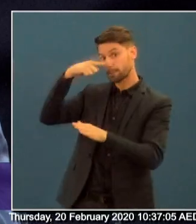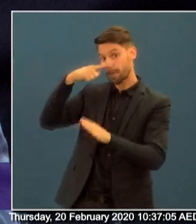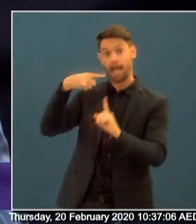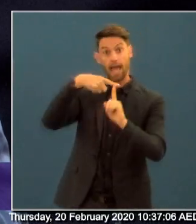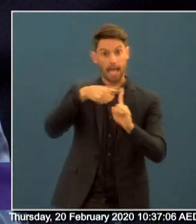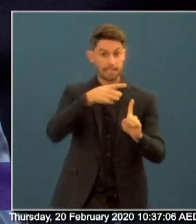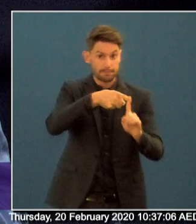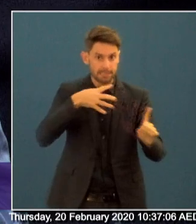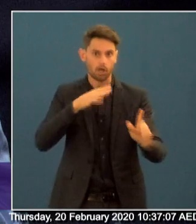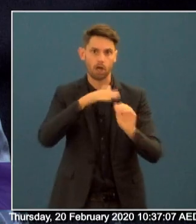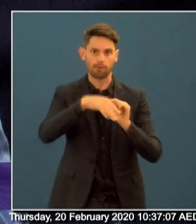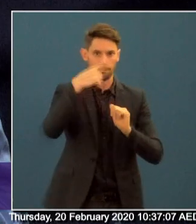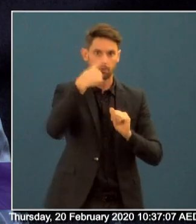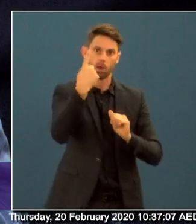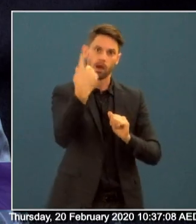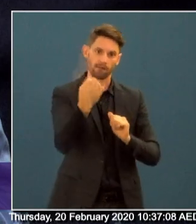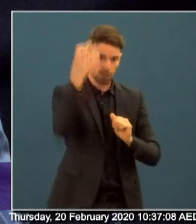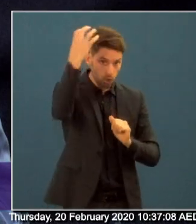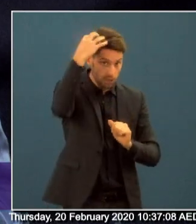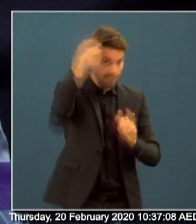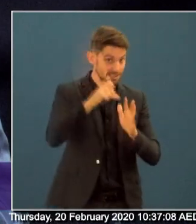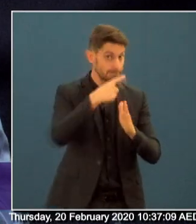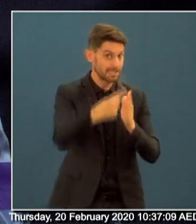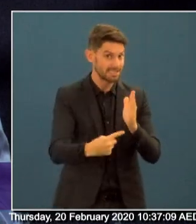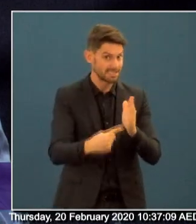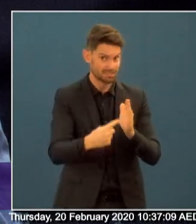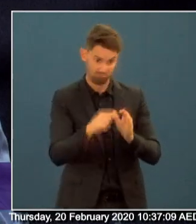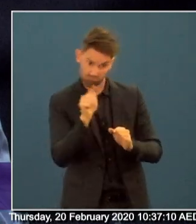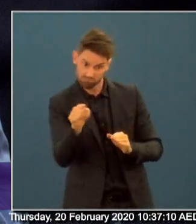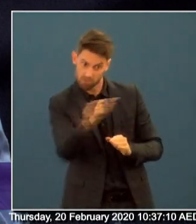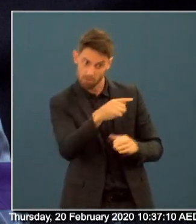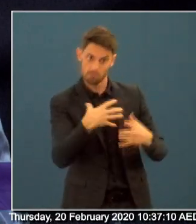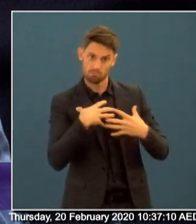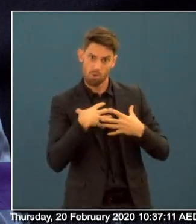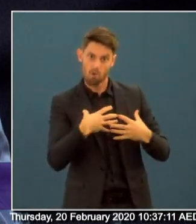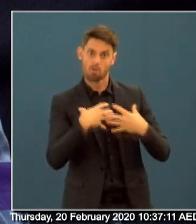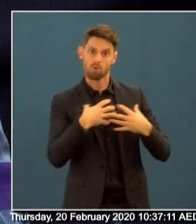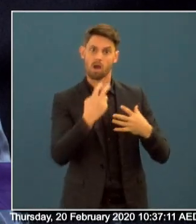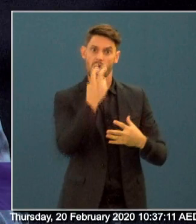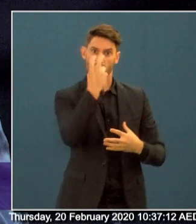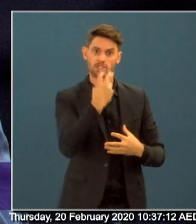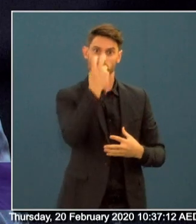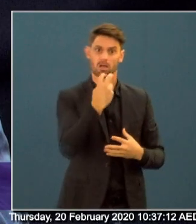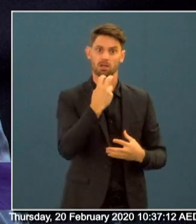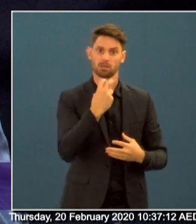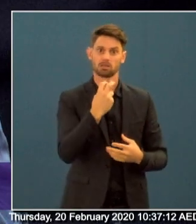And recognising this is a group for whom frailty as part of the ageing process is brought forward by at least 25 years.